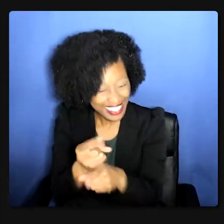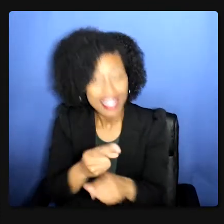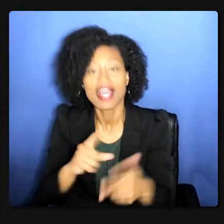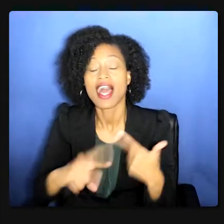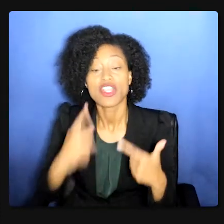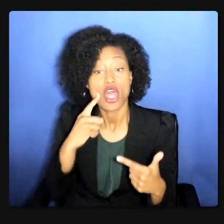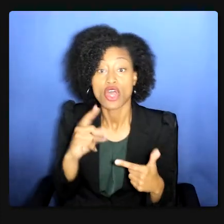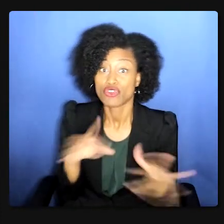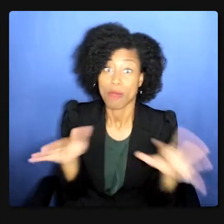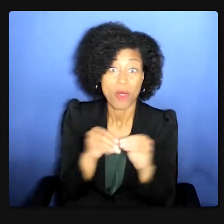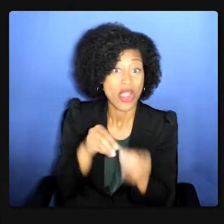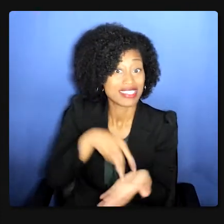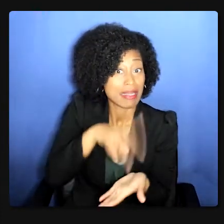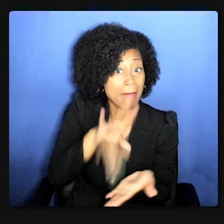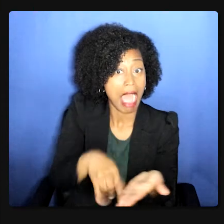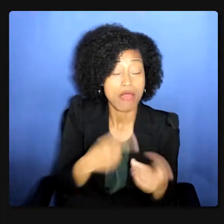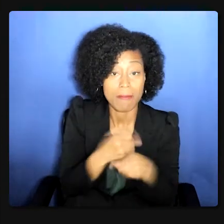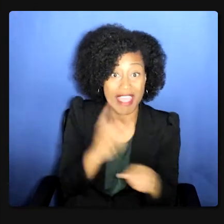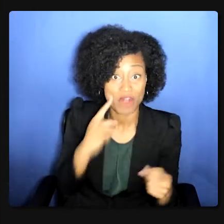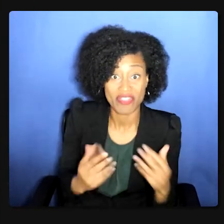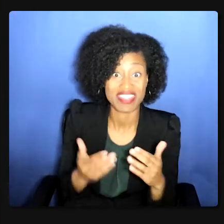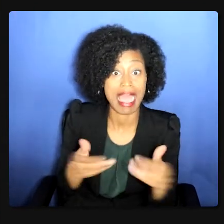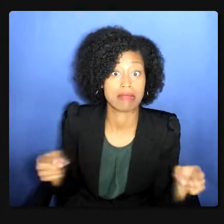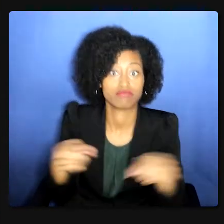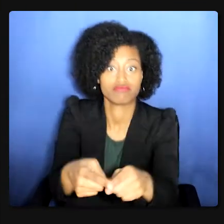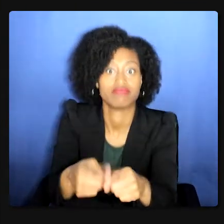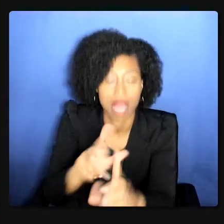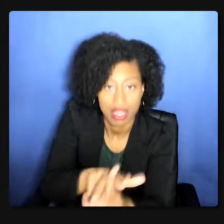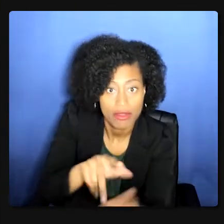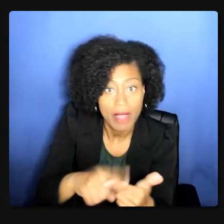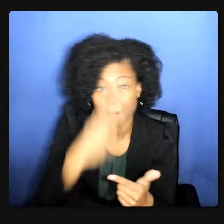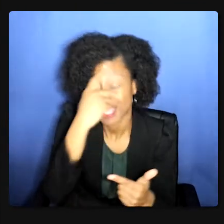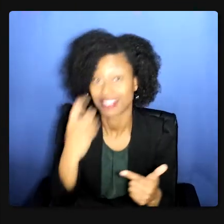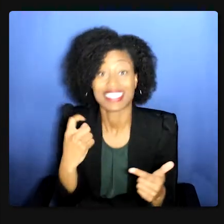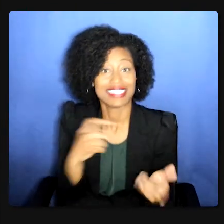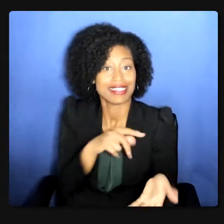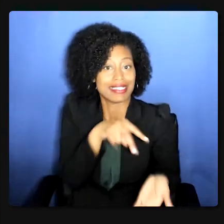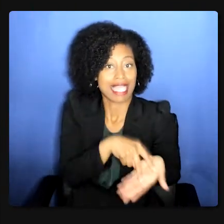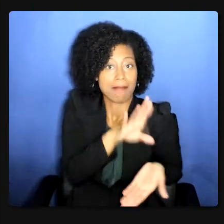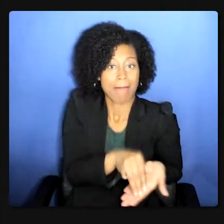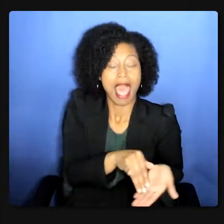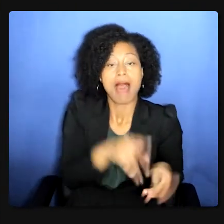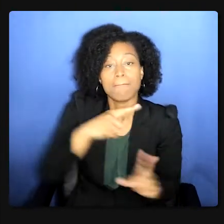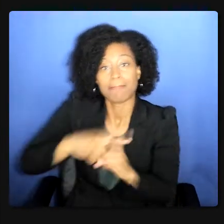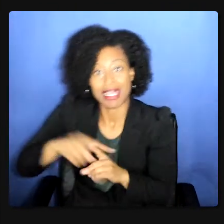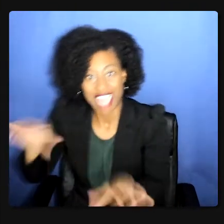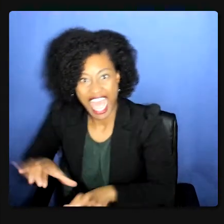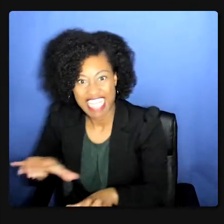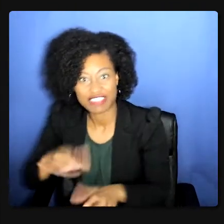No more standing by are created because remember standing by plus active equals the max, and our max is four.